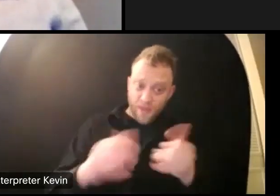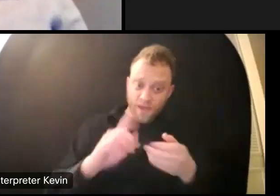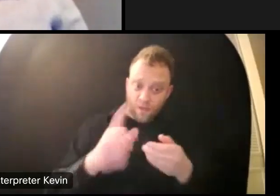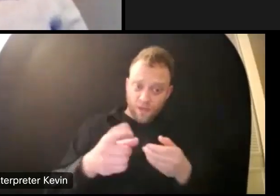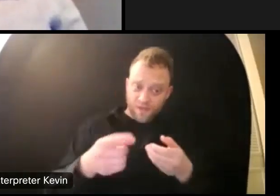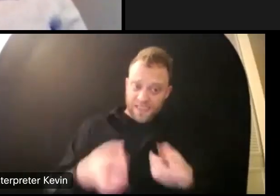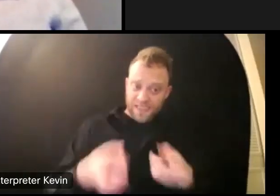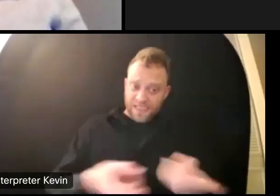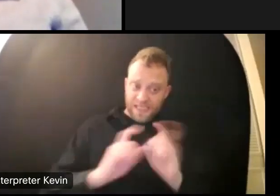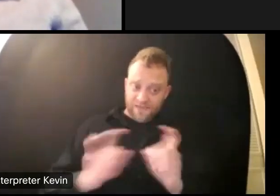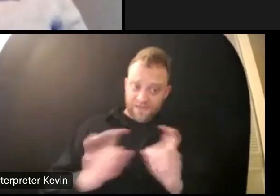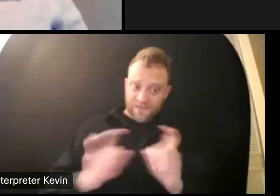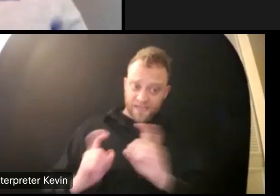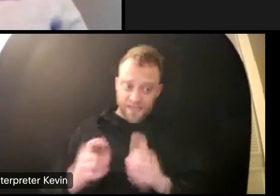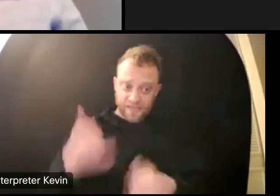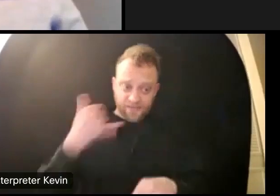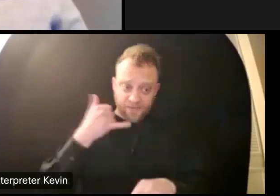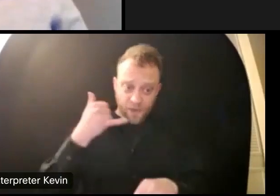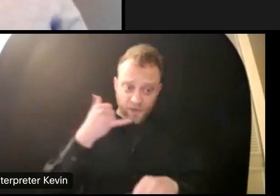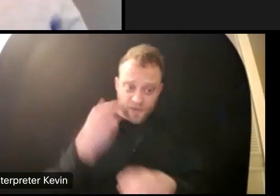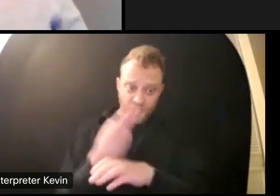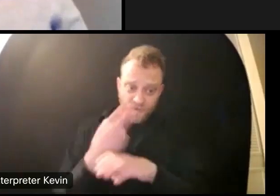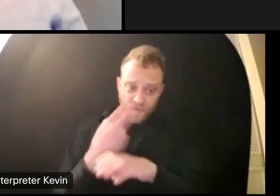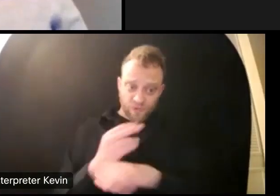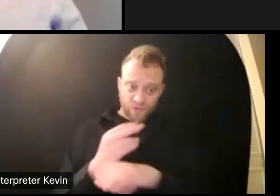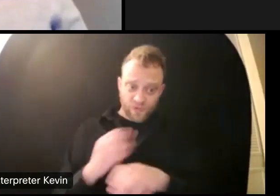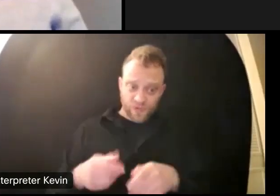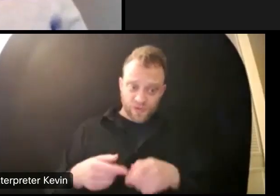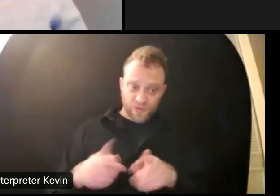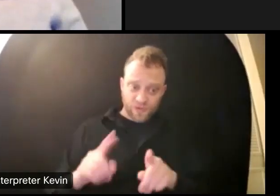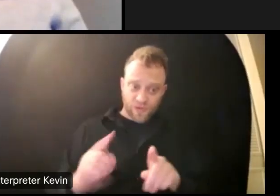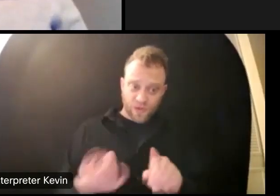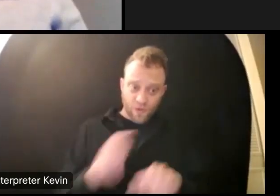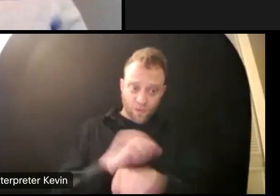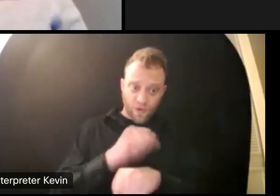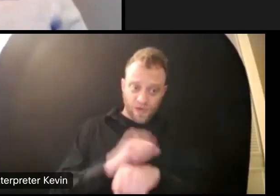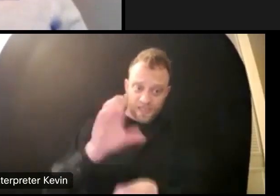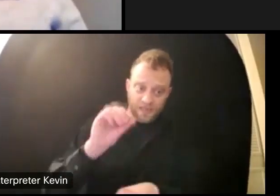suggesting we address that? Otherwise I can't see how we get around using non-Commission phones.